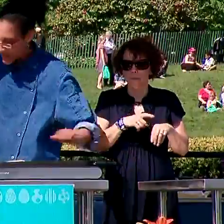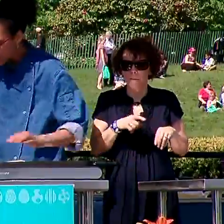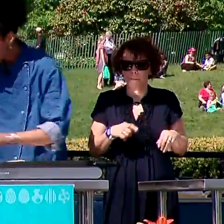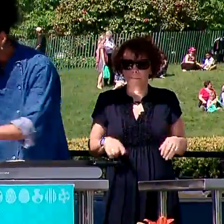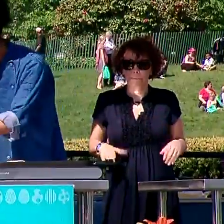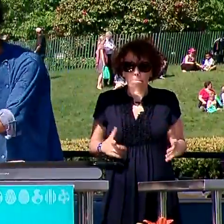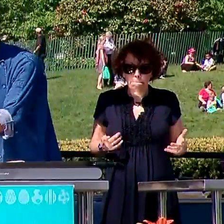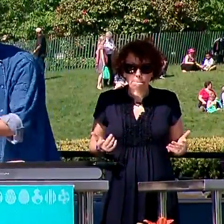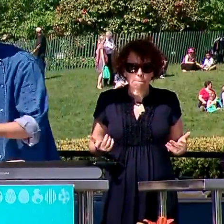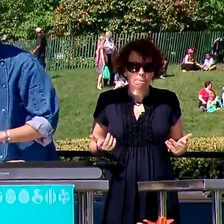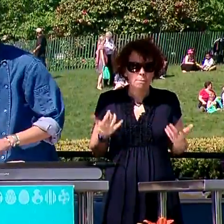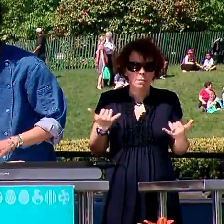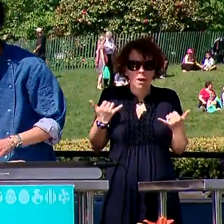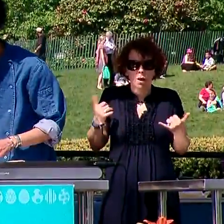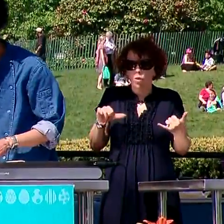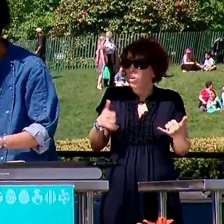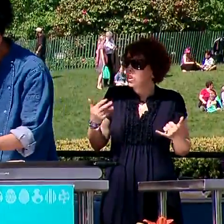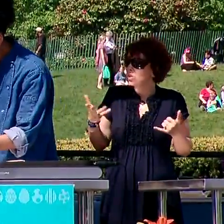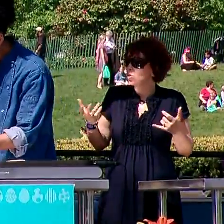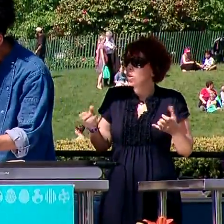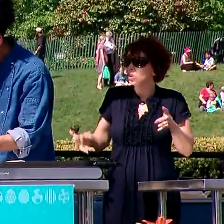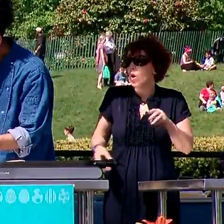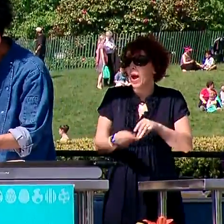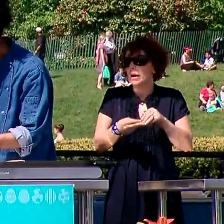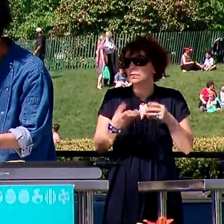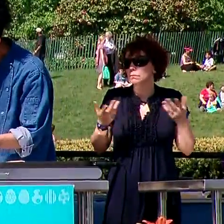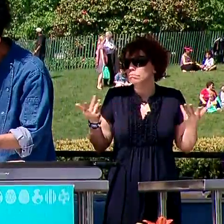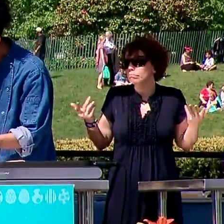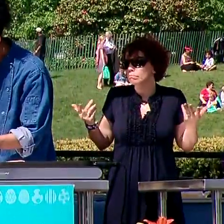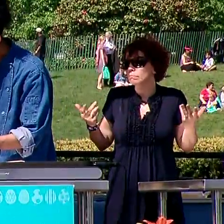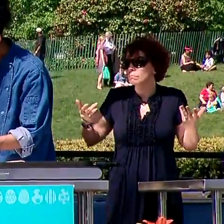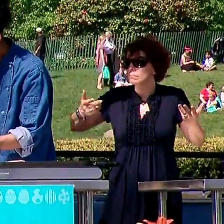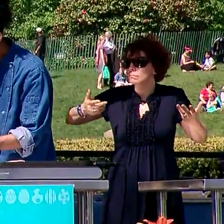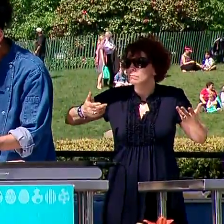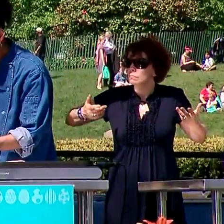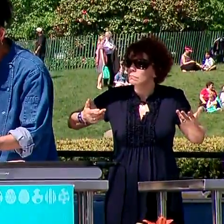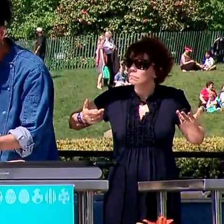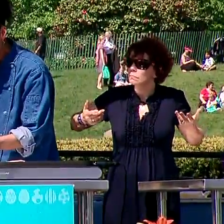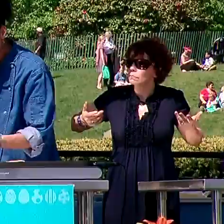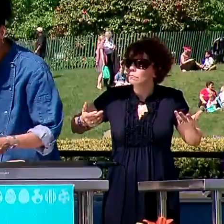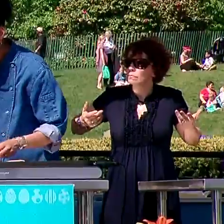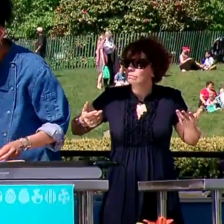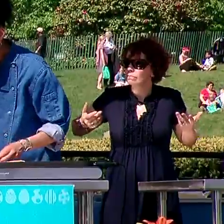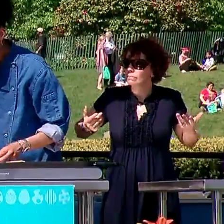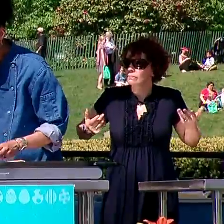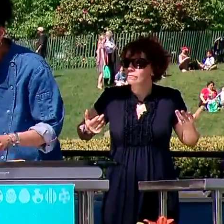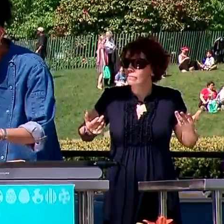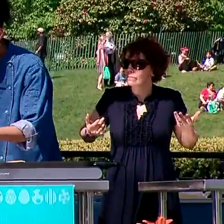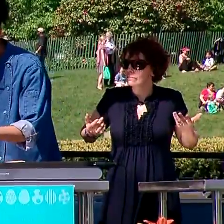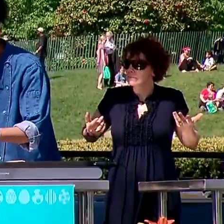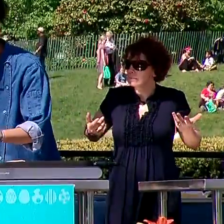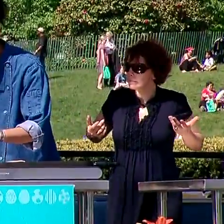All right. So what else do you want in there? That's it.